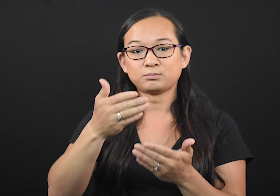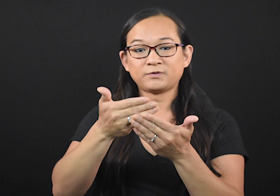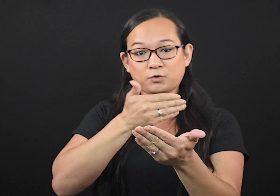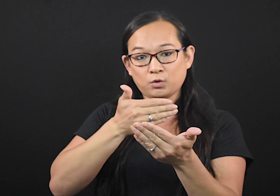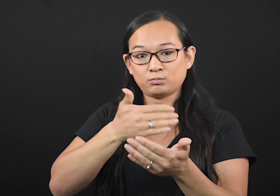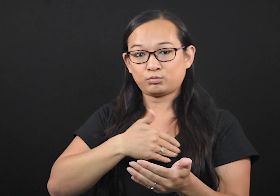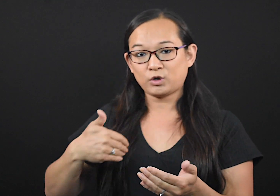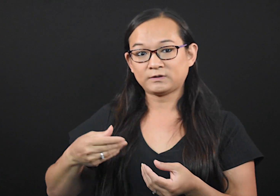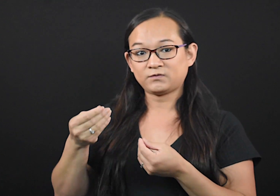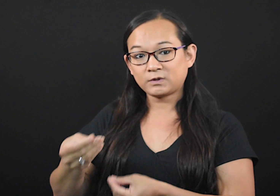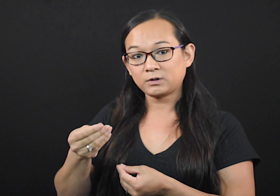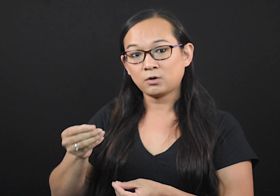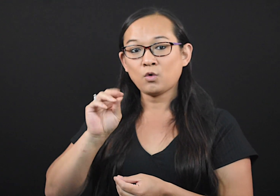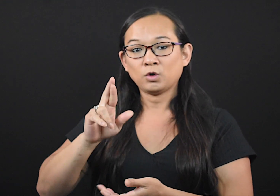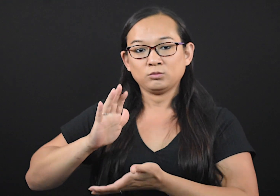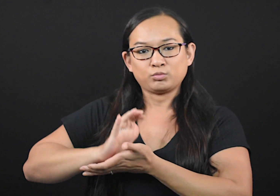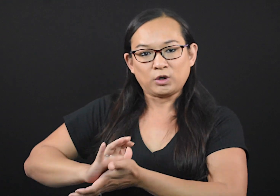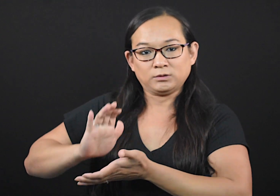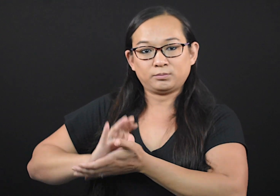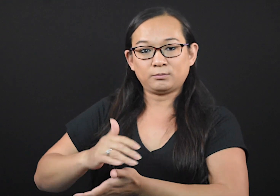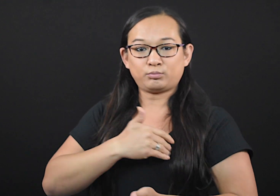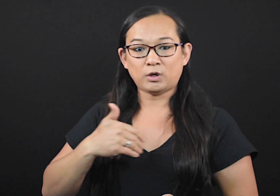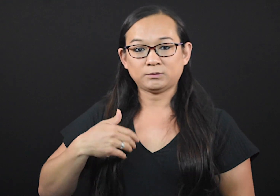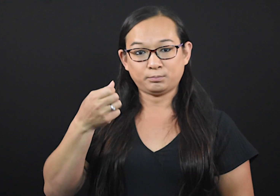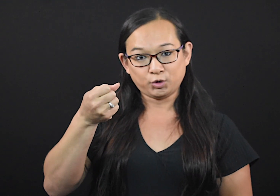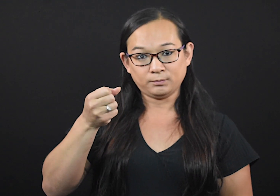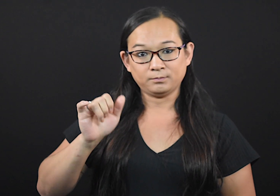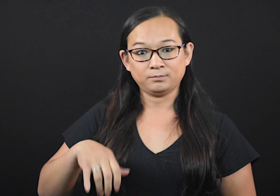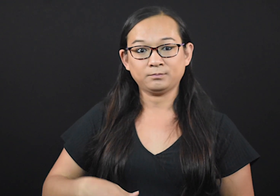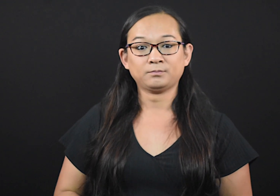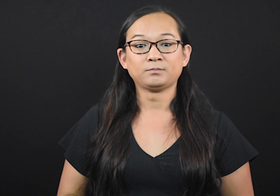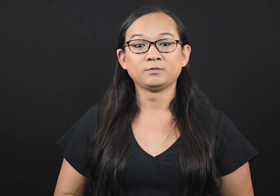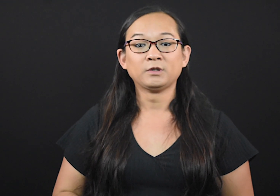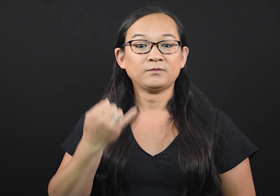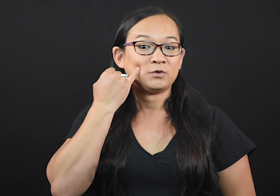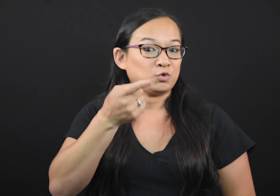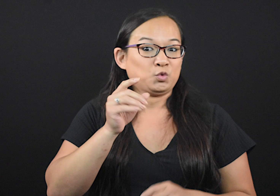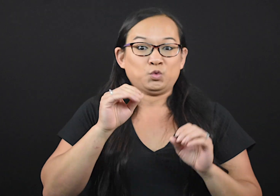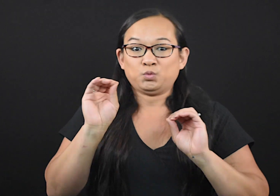before breastfeeding or expressing breast milk, even if you don’t have COVID-19.